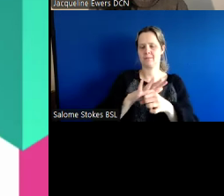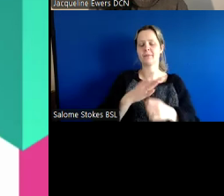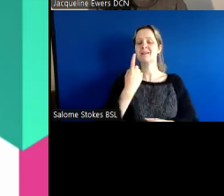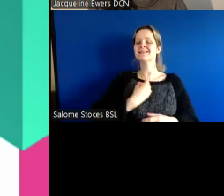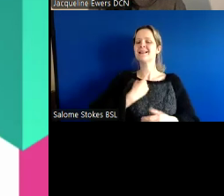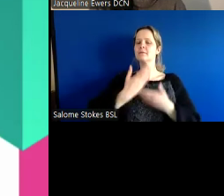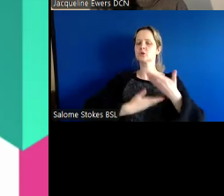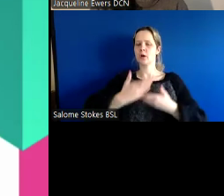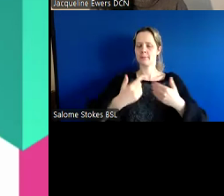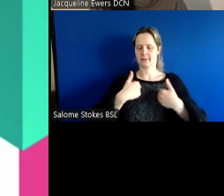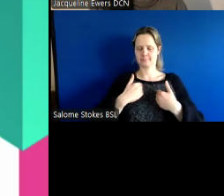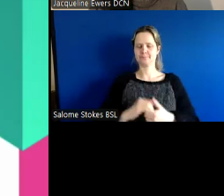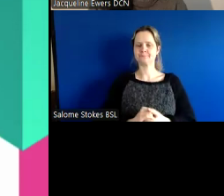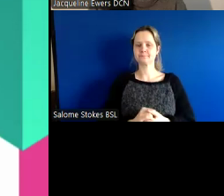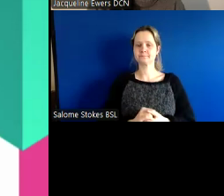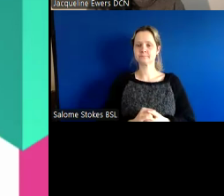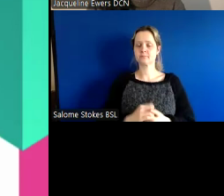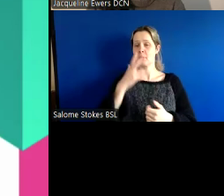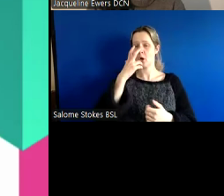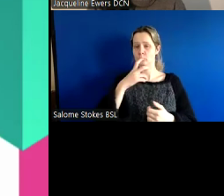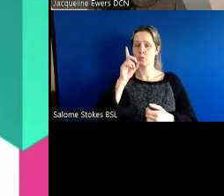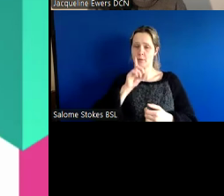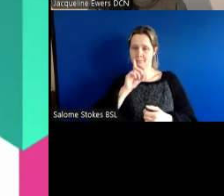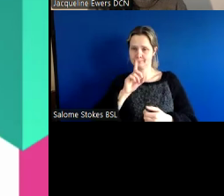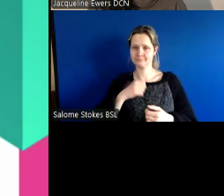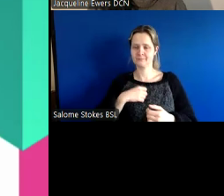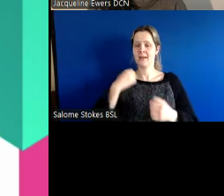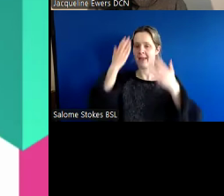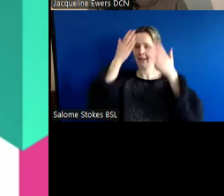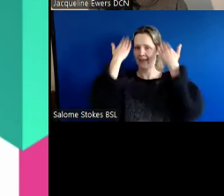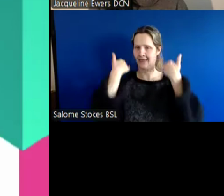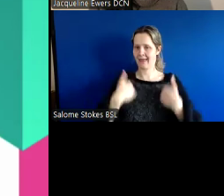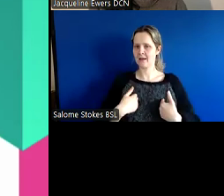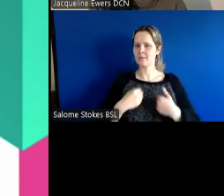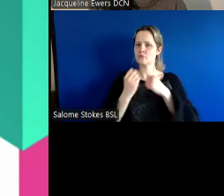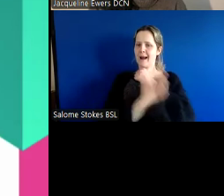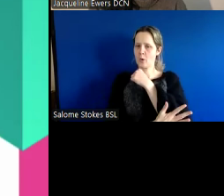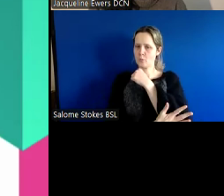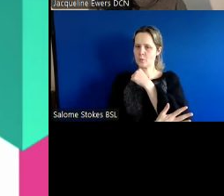I am an older woman with brown hair, and today I'm wearing a brown jumper.